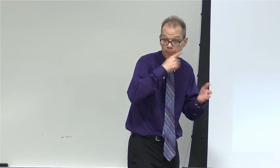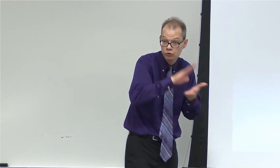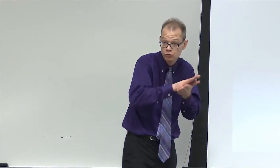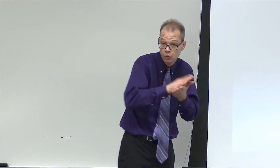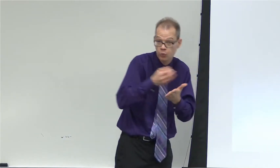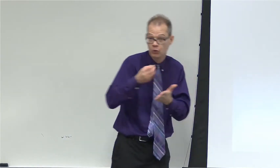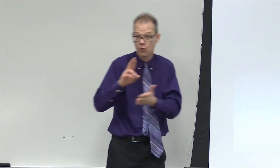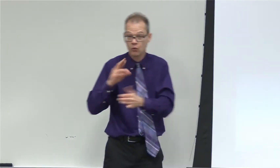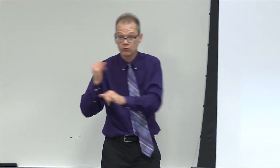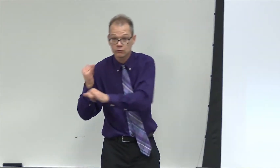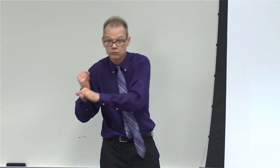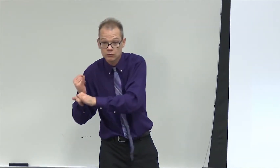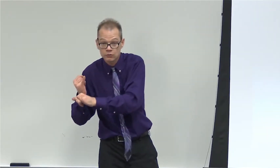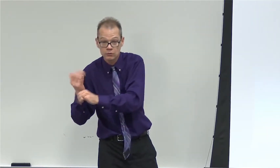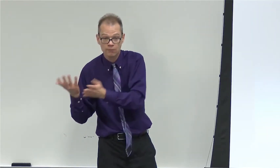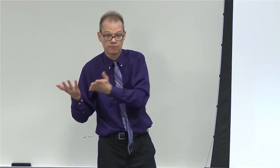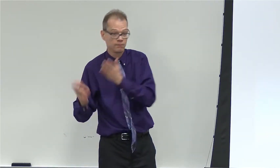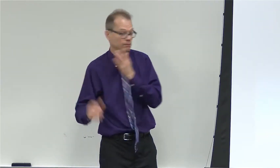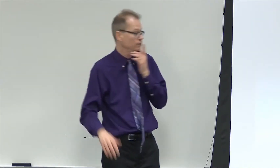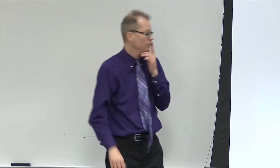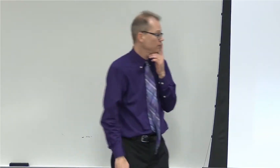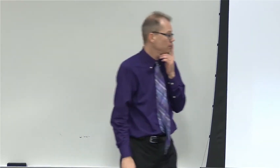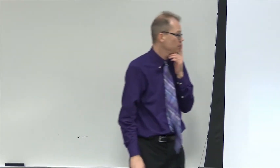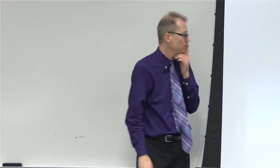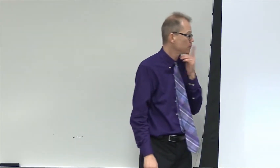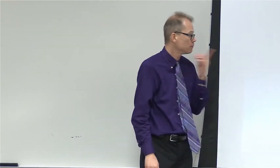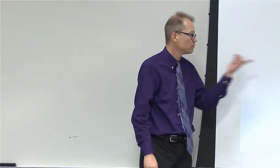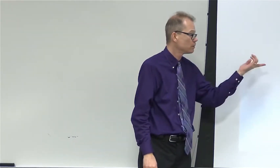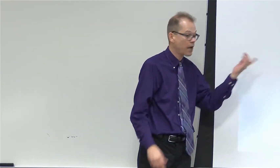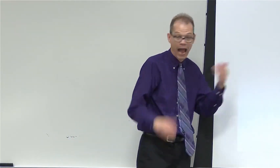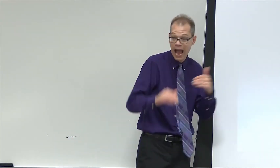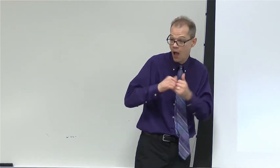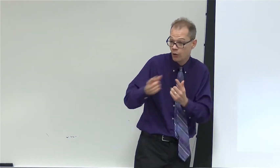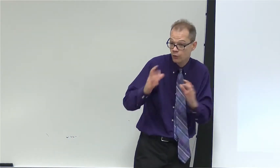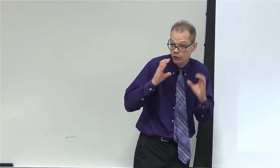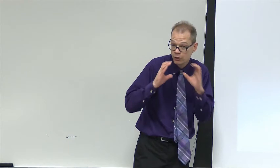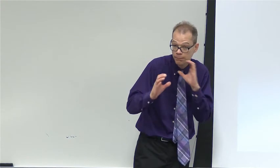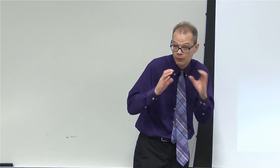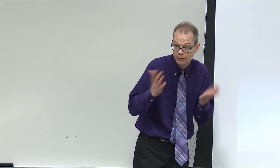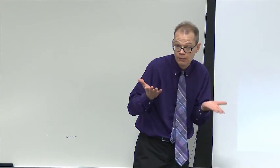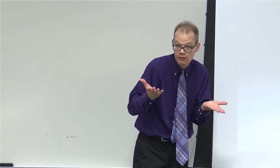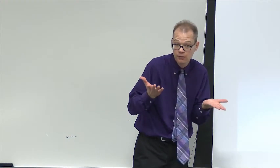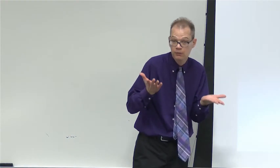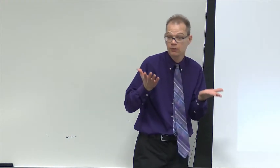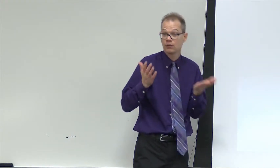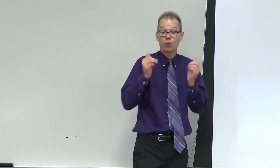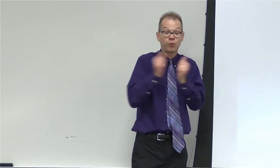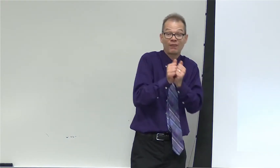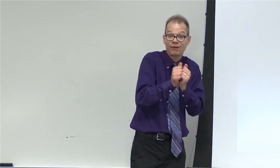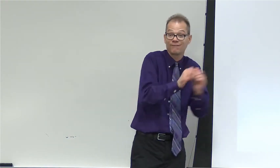Did they go to public school or a residential school? How do they communicate?